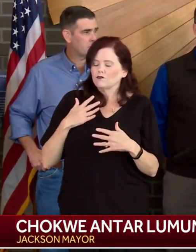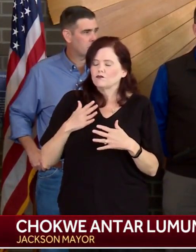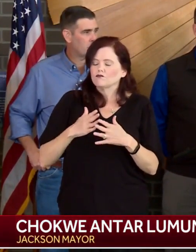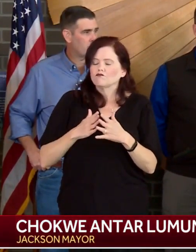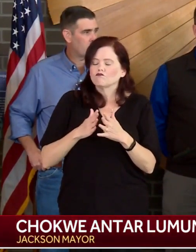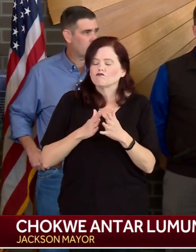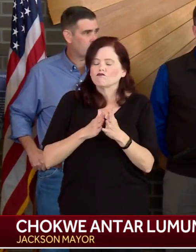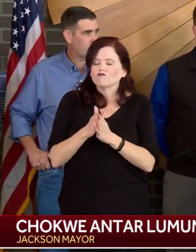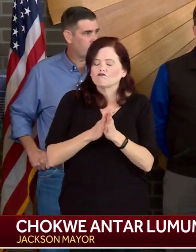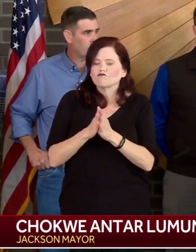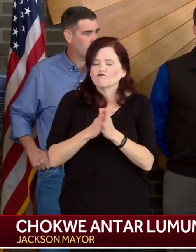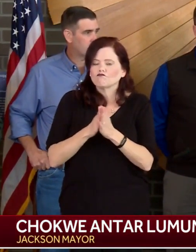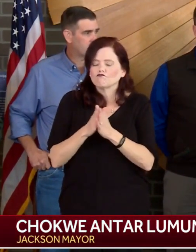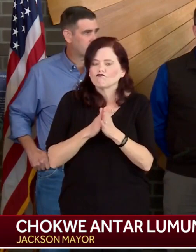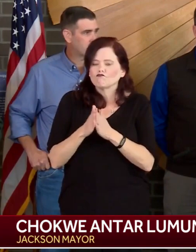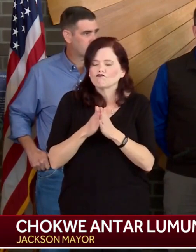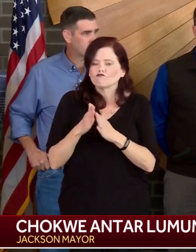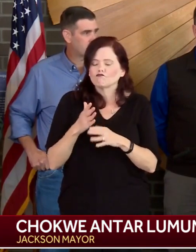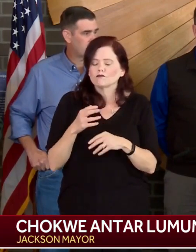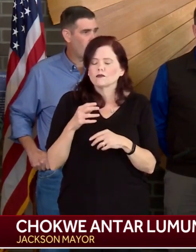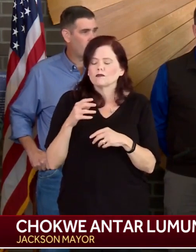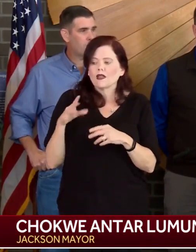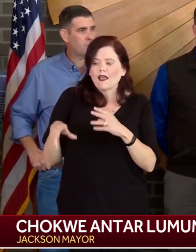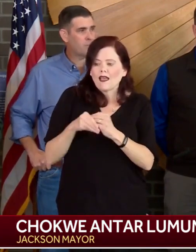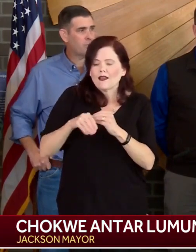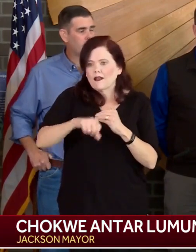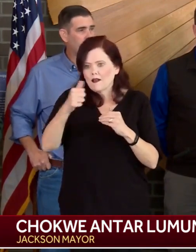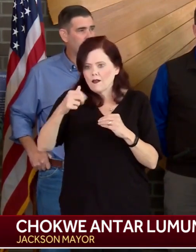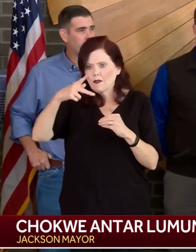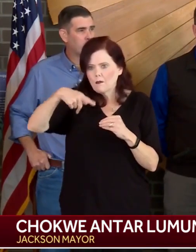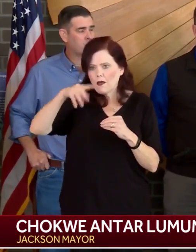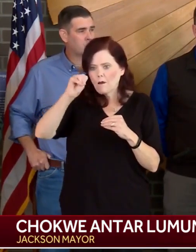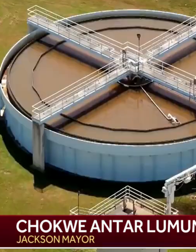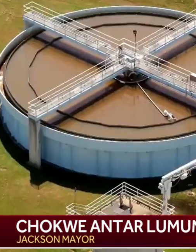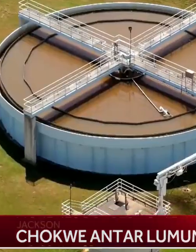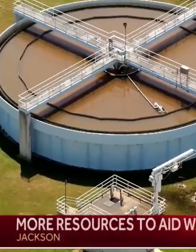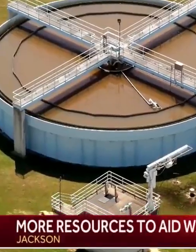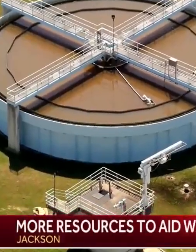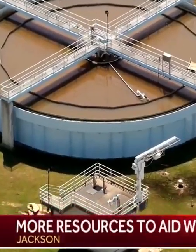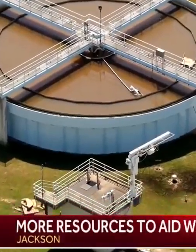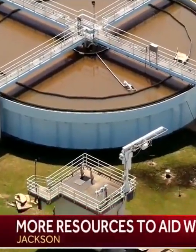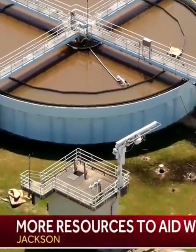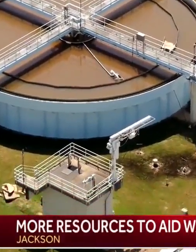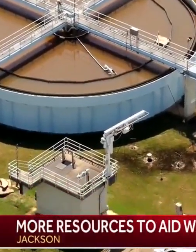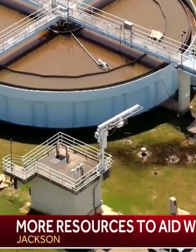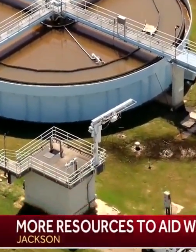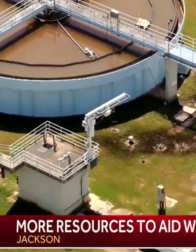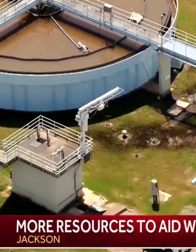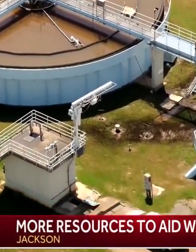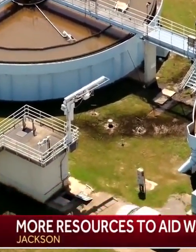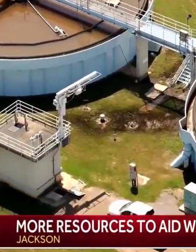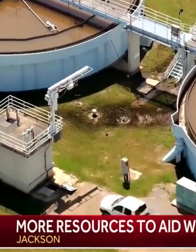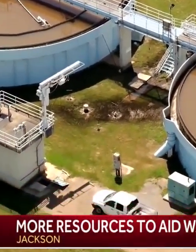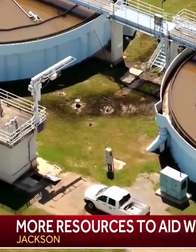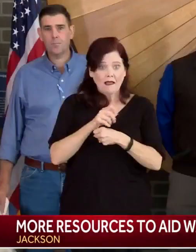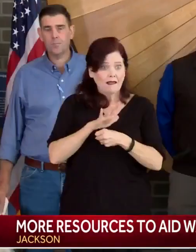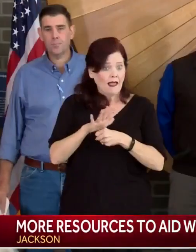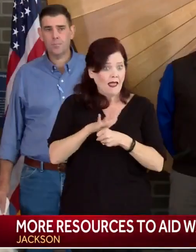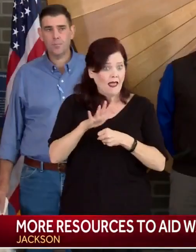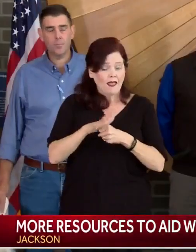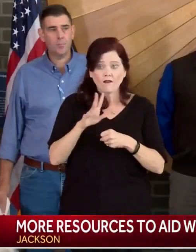<WE HAVE MADE SOME POSITIVE GAINS WITHIN THE SYSTEM THERE HAS BEEN THE INSTALLATION OF AN ADDITIONAL PUMP THAT HELPS WITH THE PRODUCTION OF